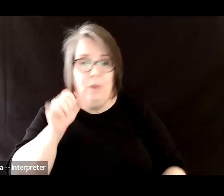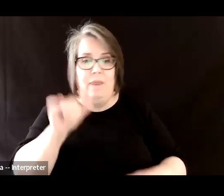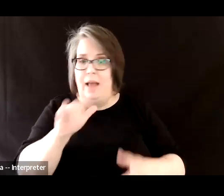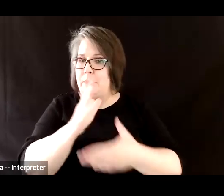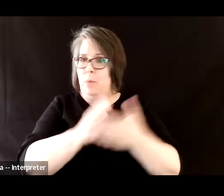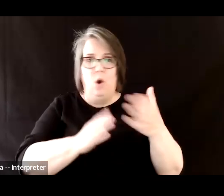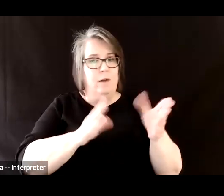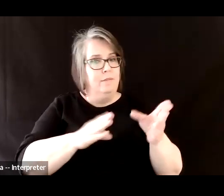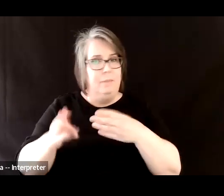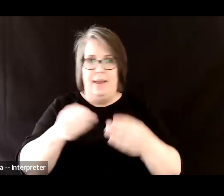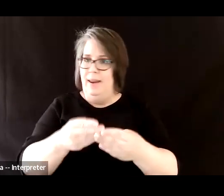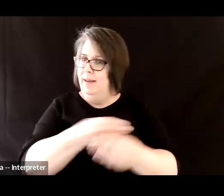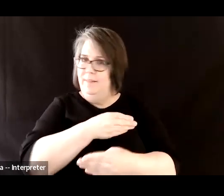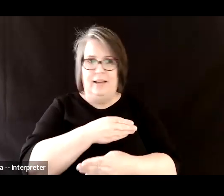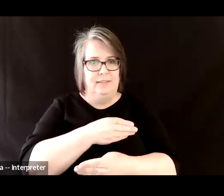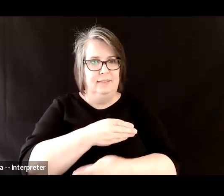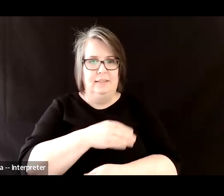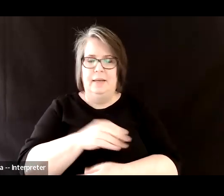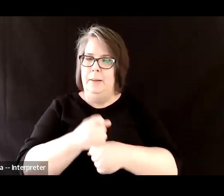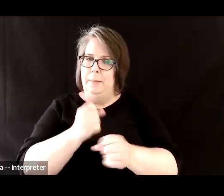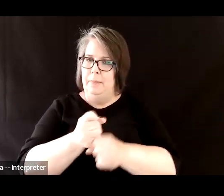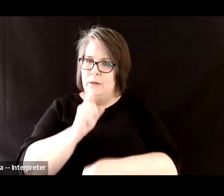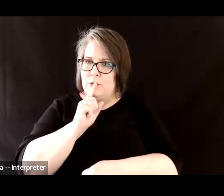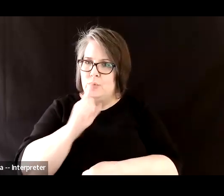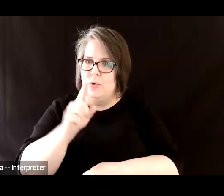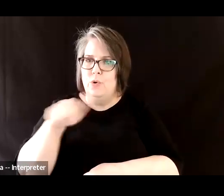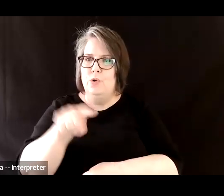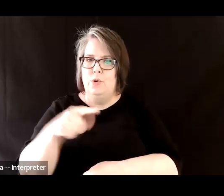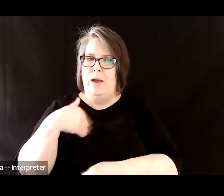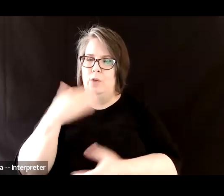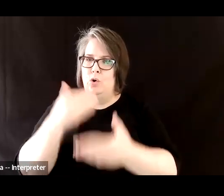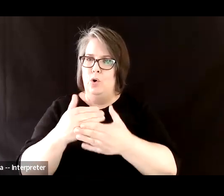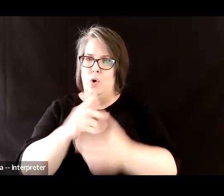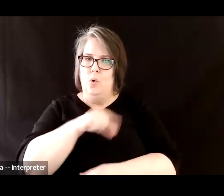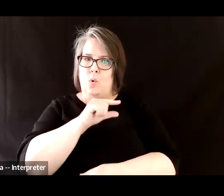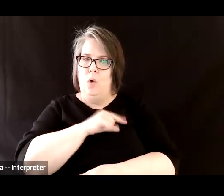in advance thing. Make sure that you have a good quality microphone. If you are using something